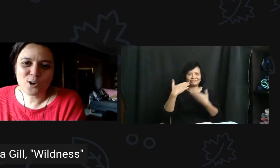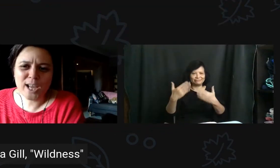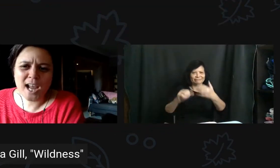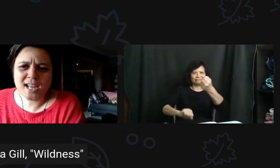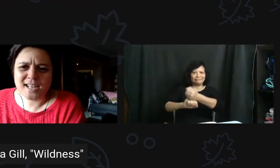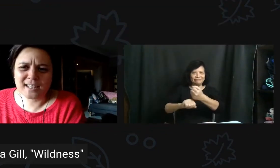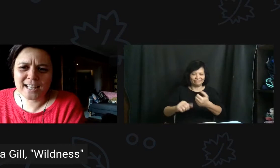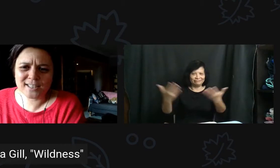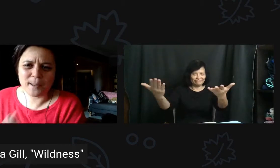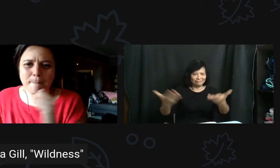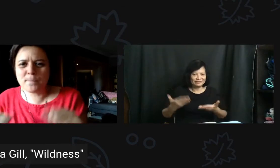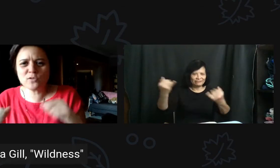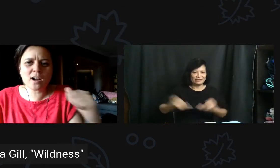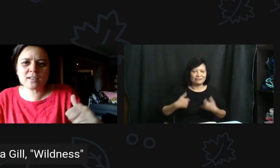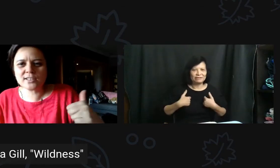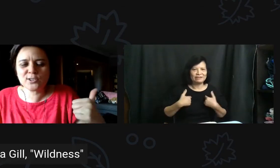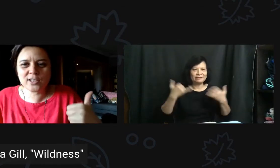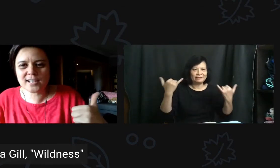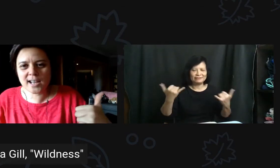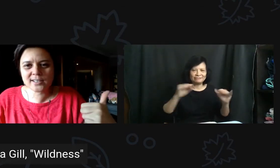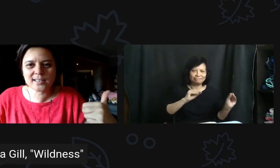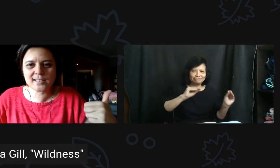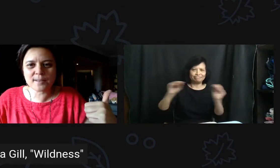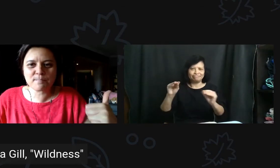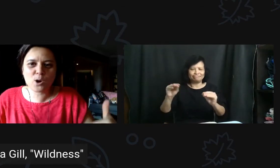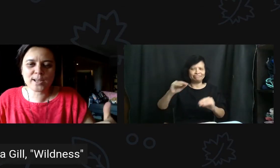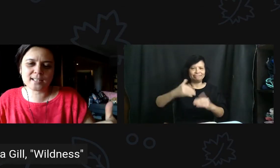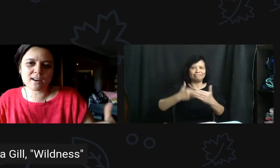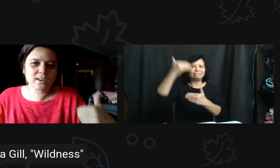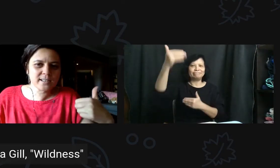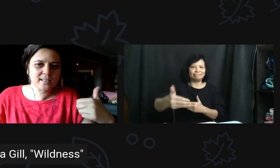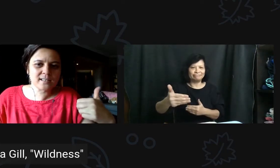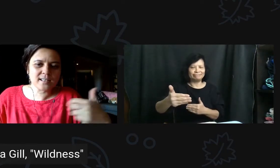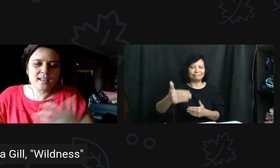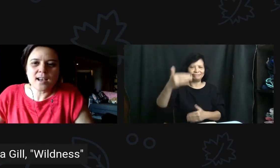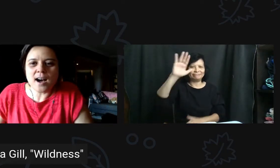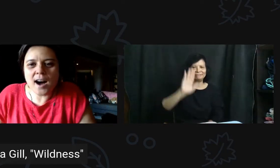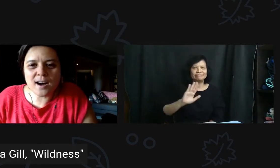Okay, let's move on to the next poet artist.